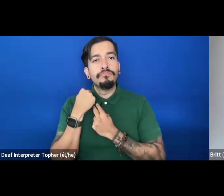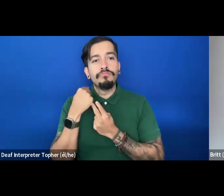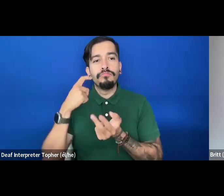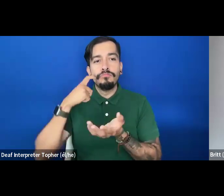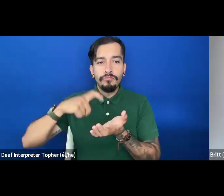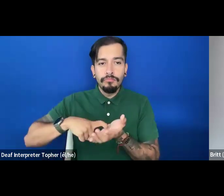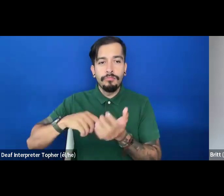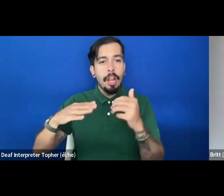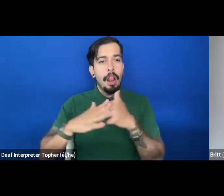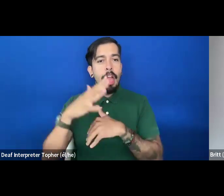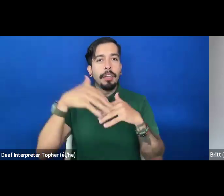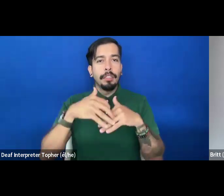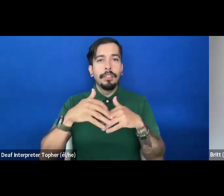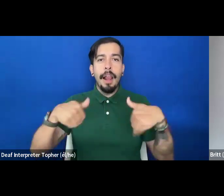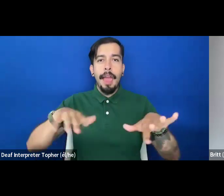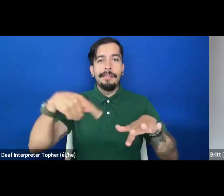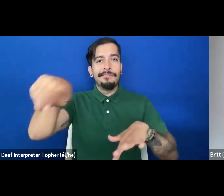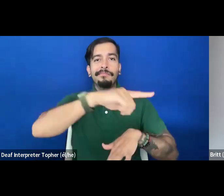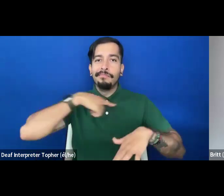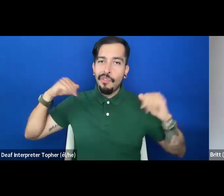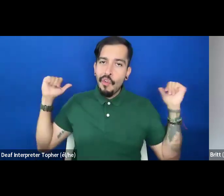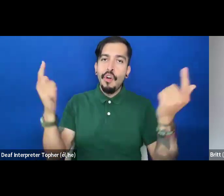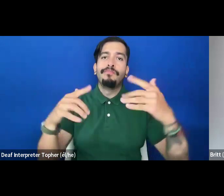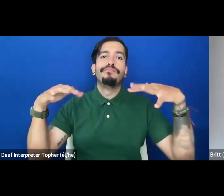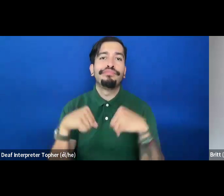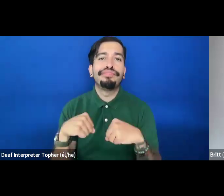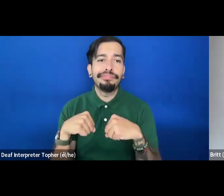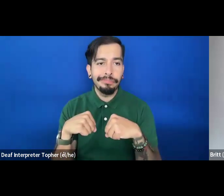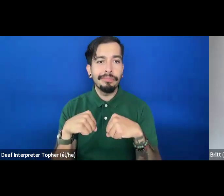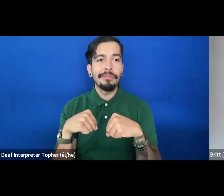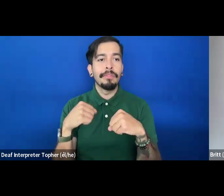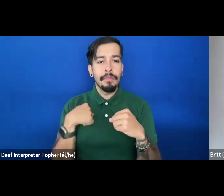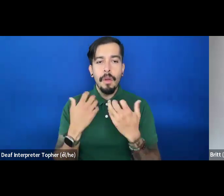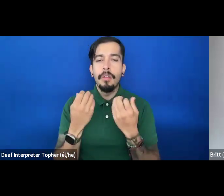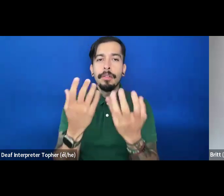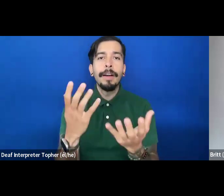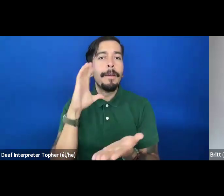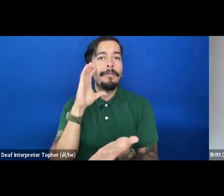I am a mixed-race, Black and Brown person with dark brown curly hair.